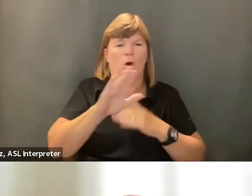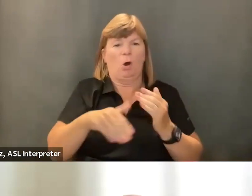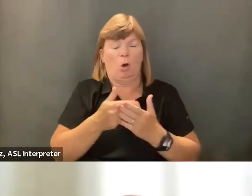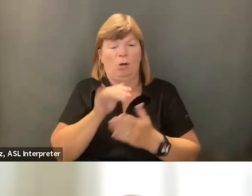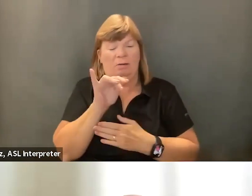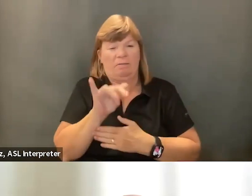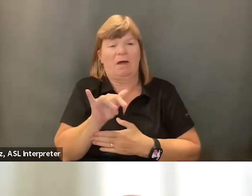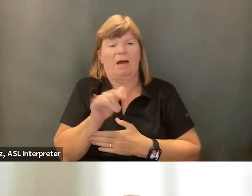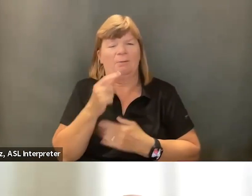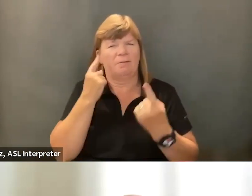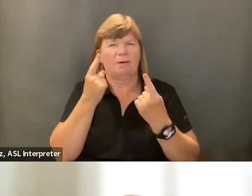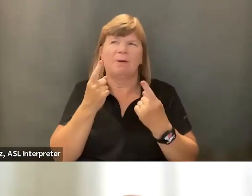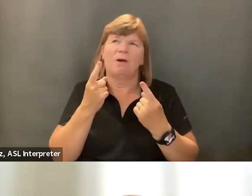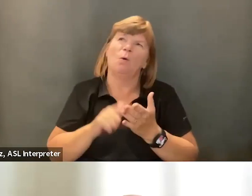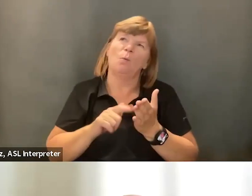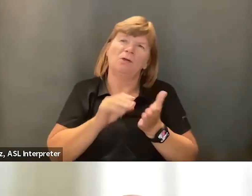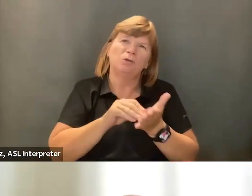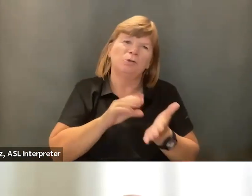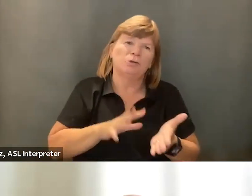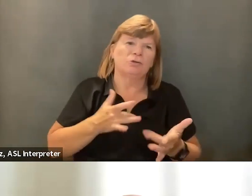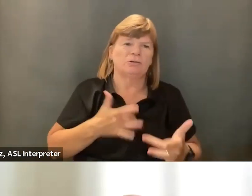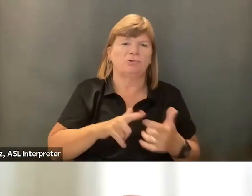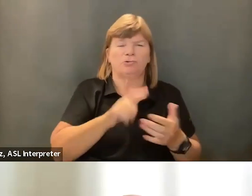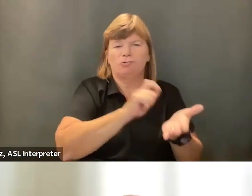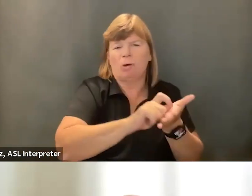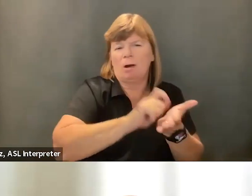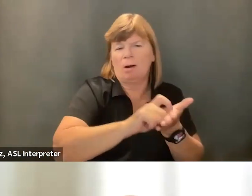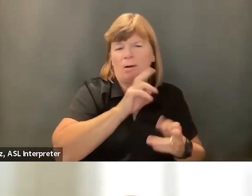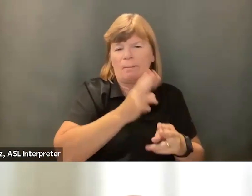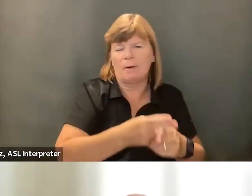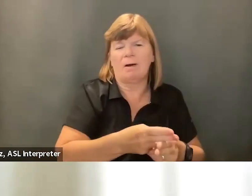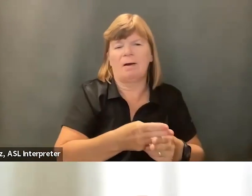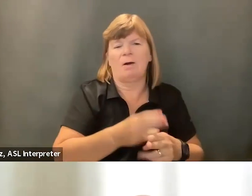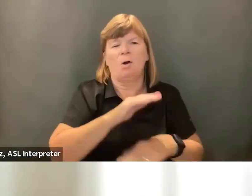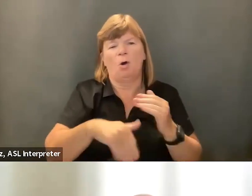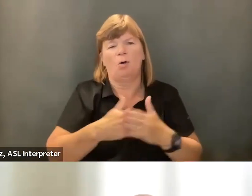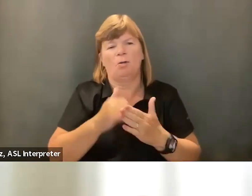about what students are writing about all of those features I would think about in